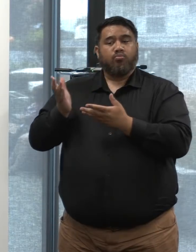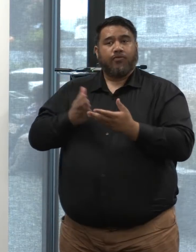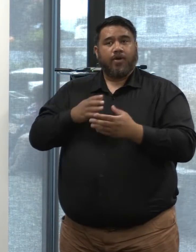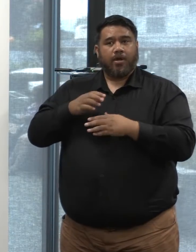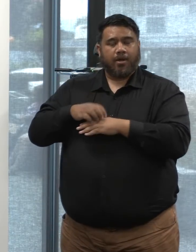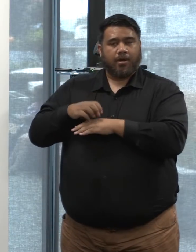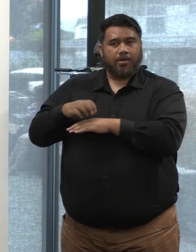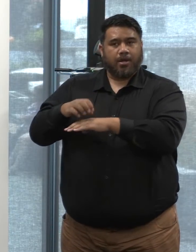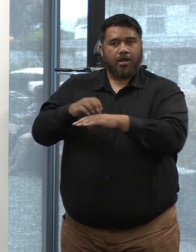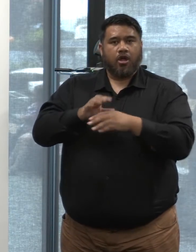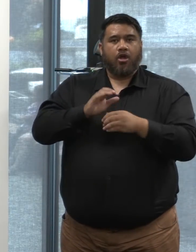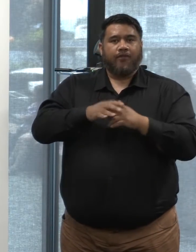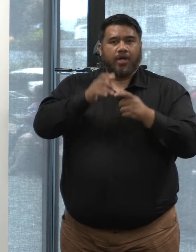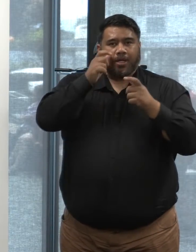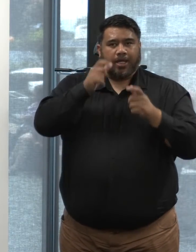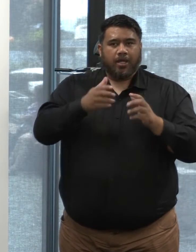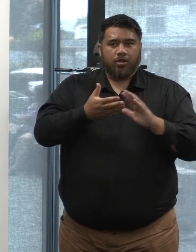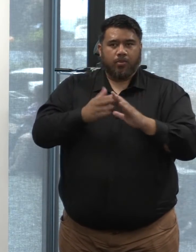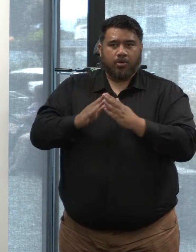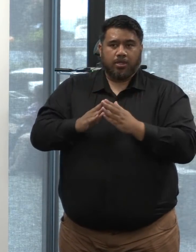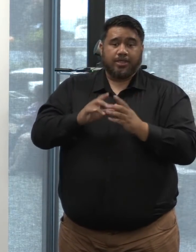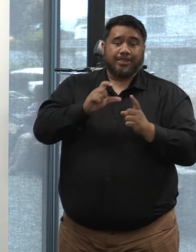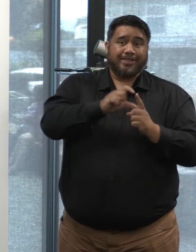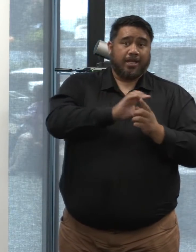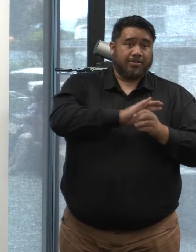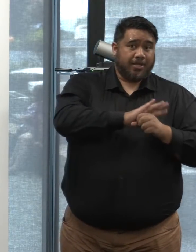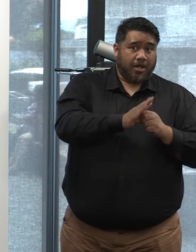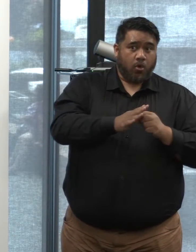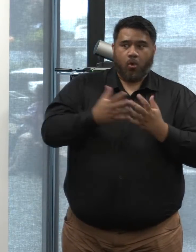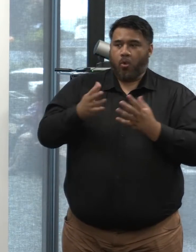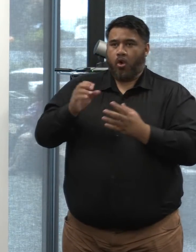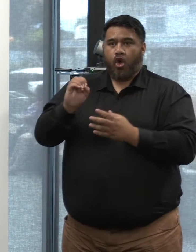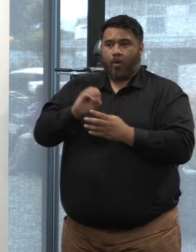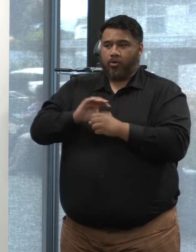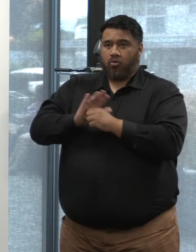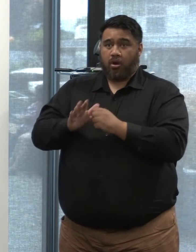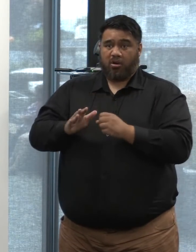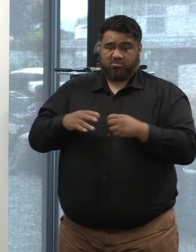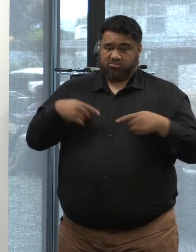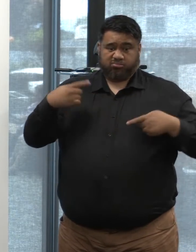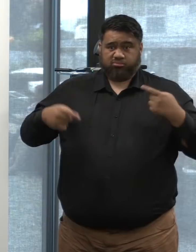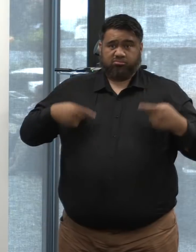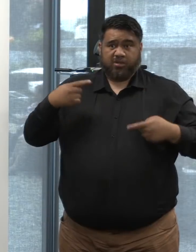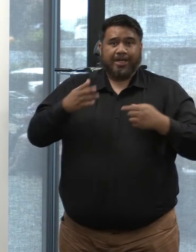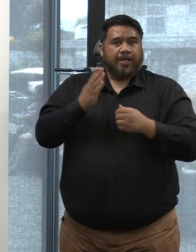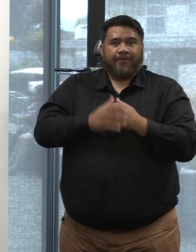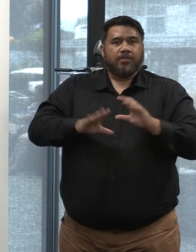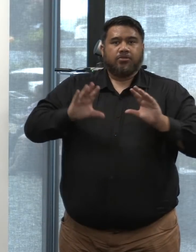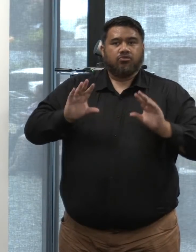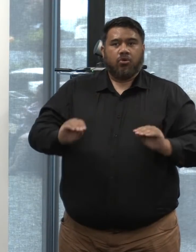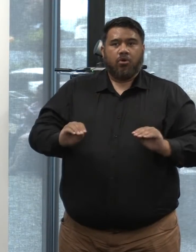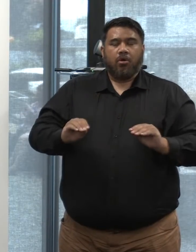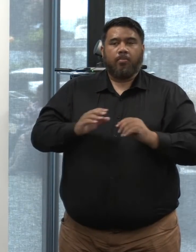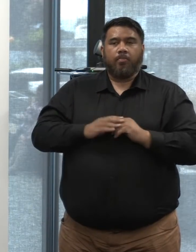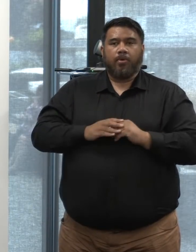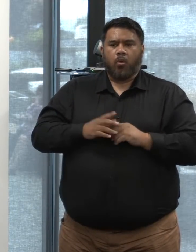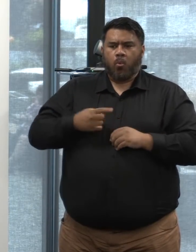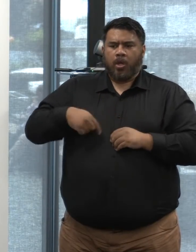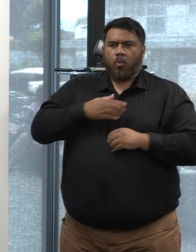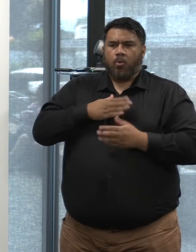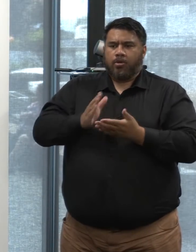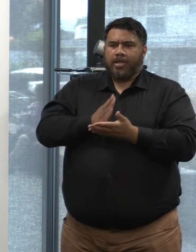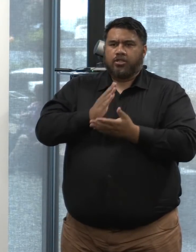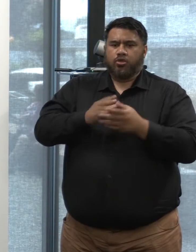specifically.